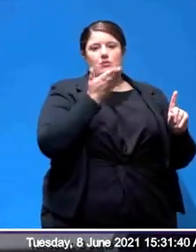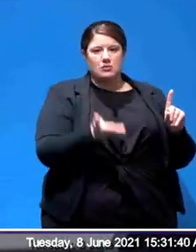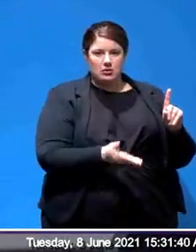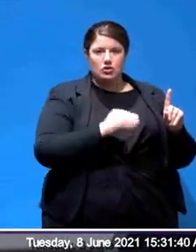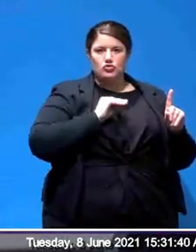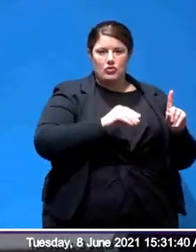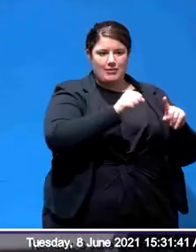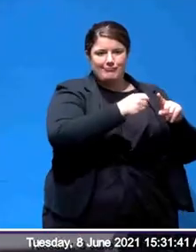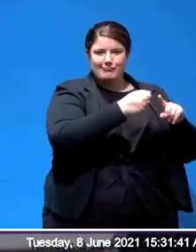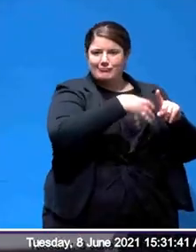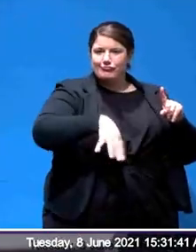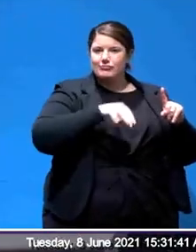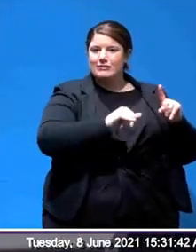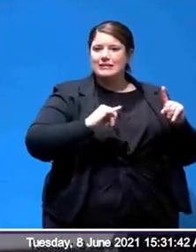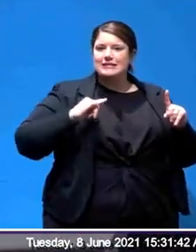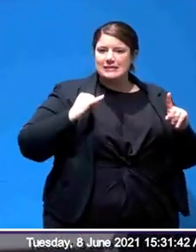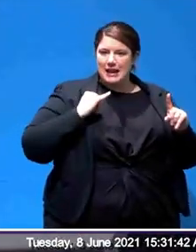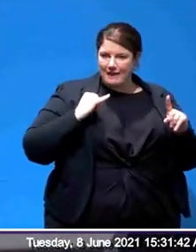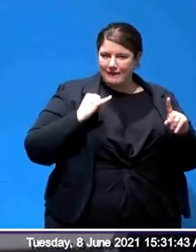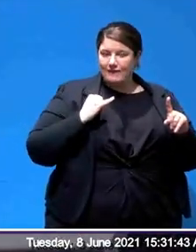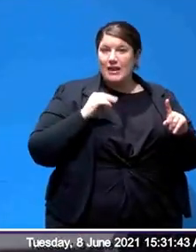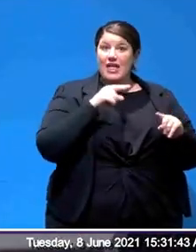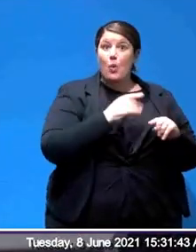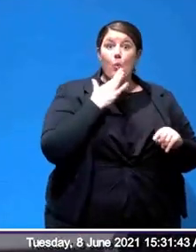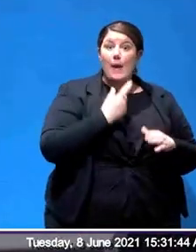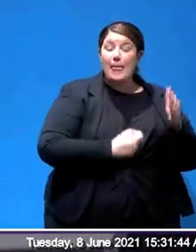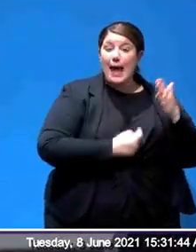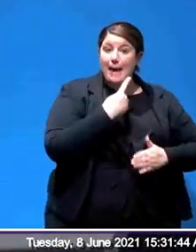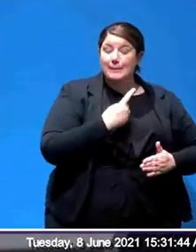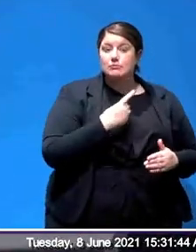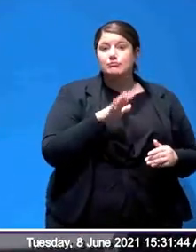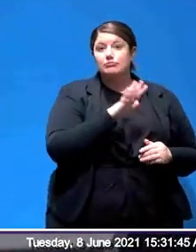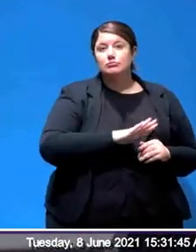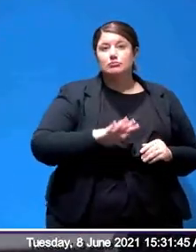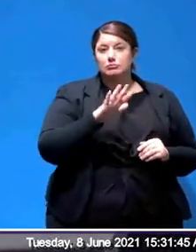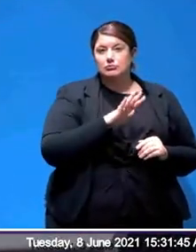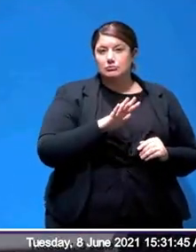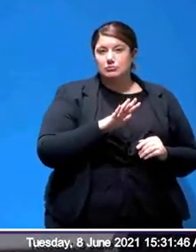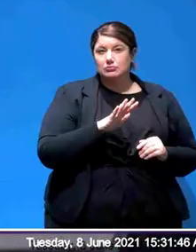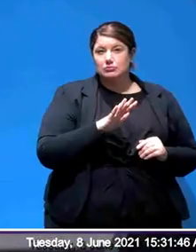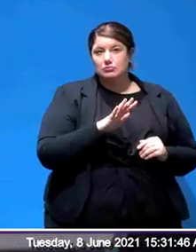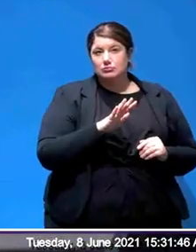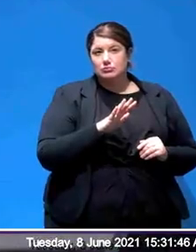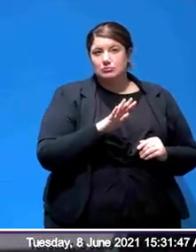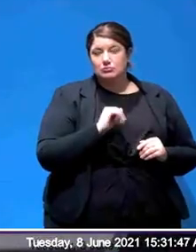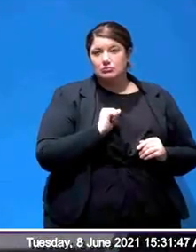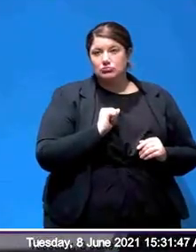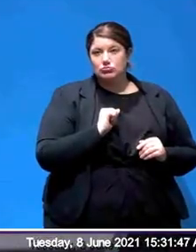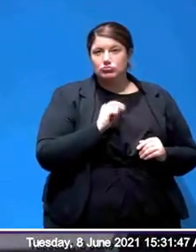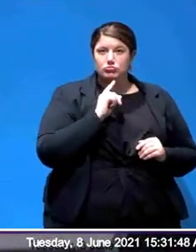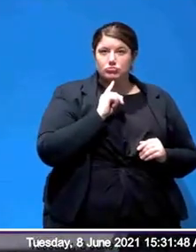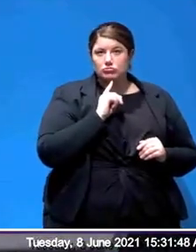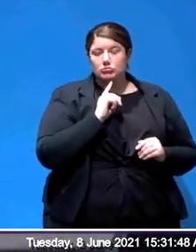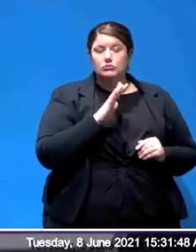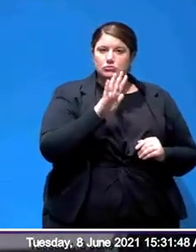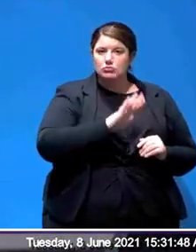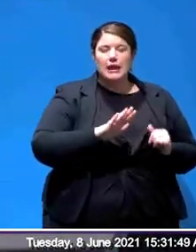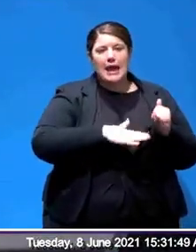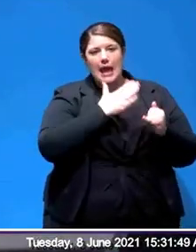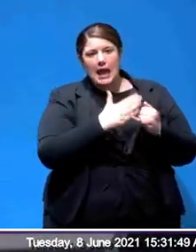have to check dates --- but it would have been towards the end of --- sorry,